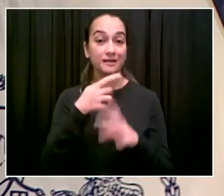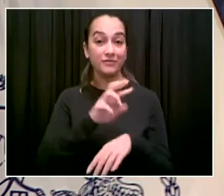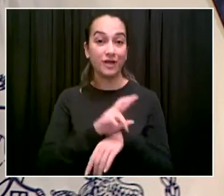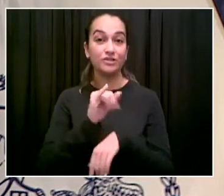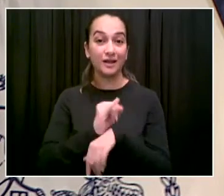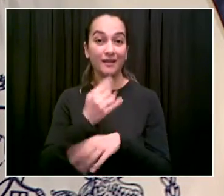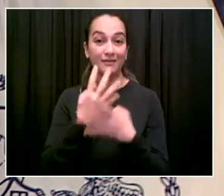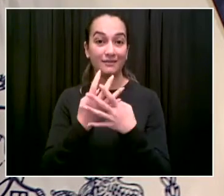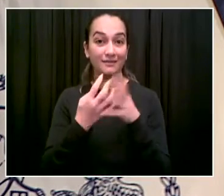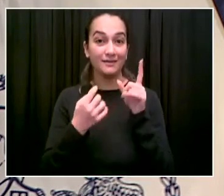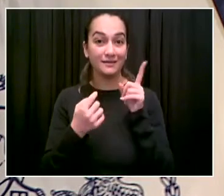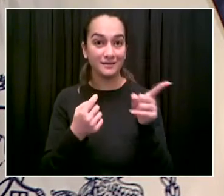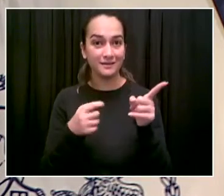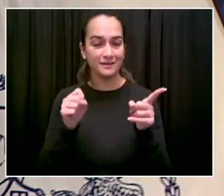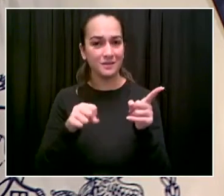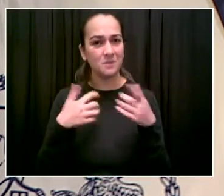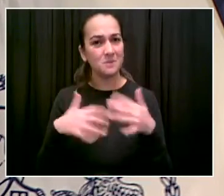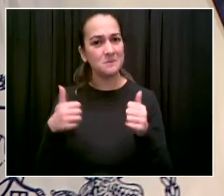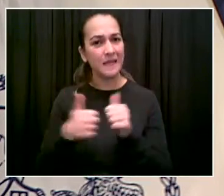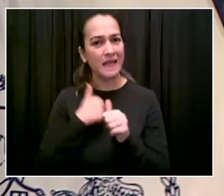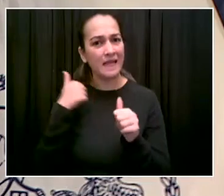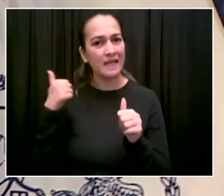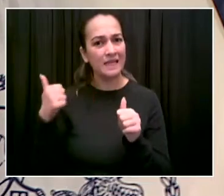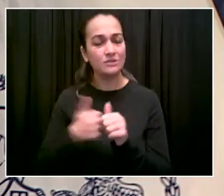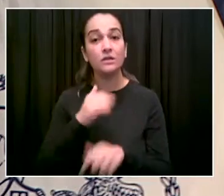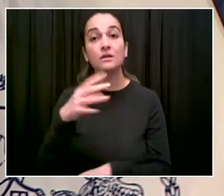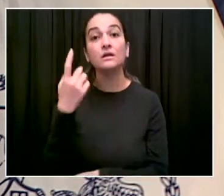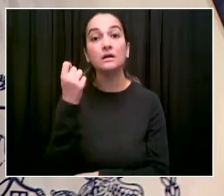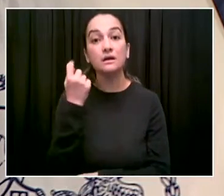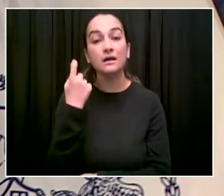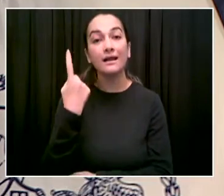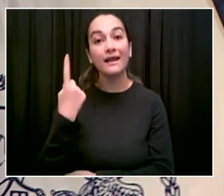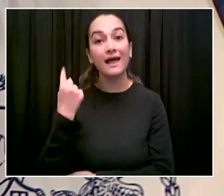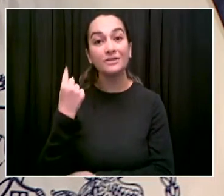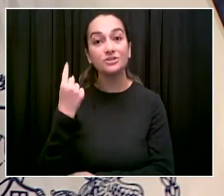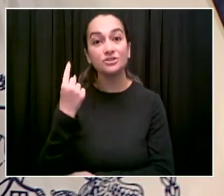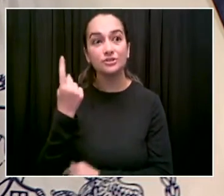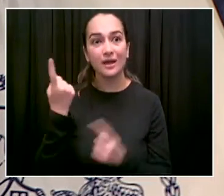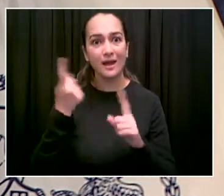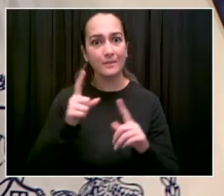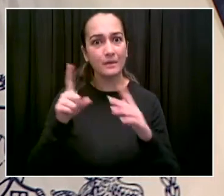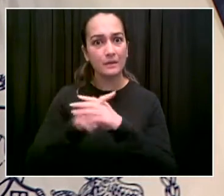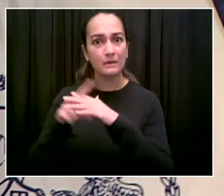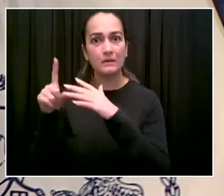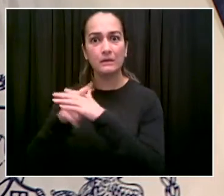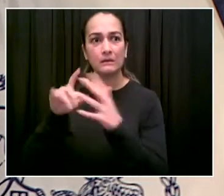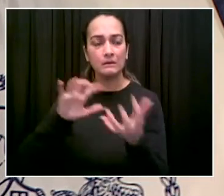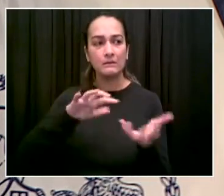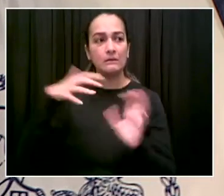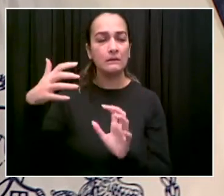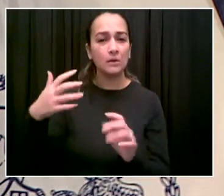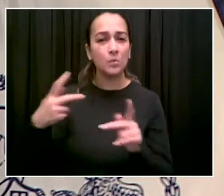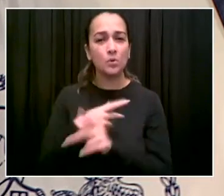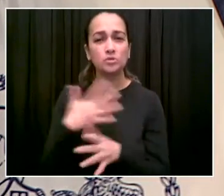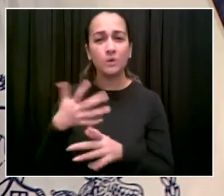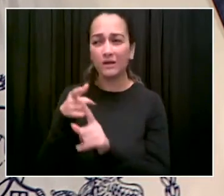WAS GOING. WE DEFINITELY HAVE CHALLENGES WE HAVE TO